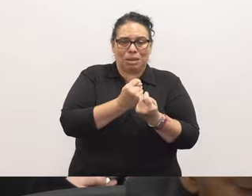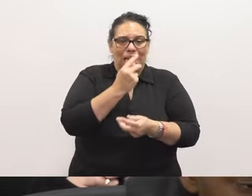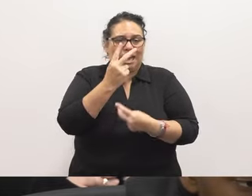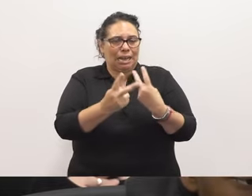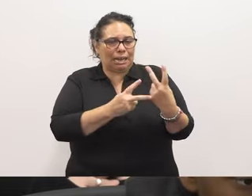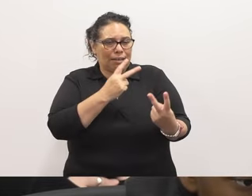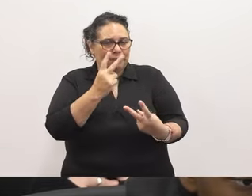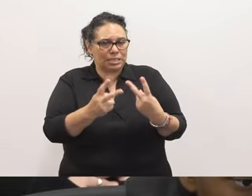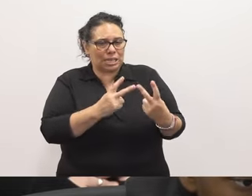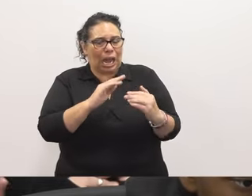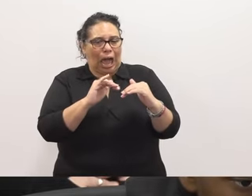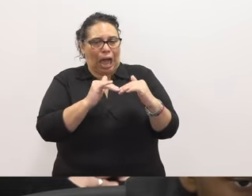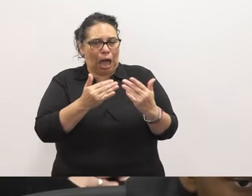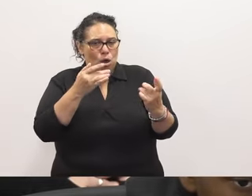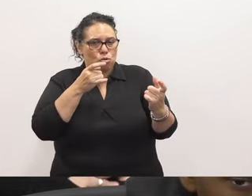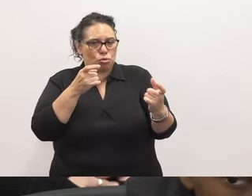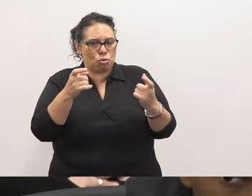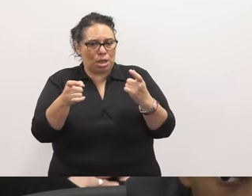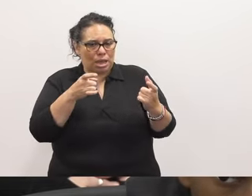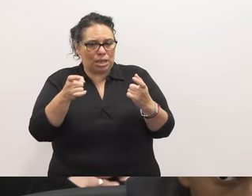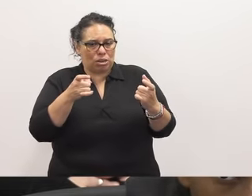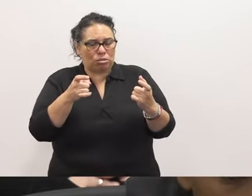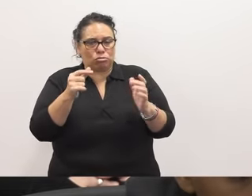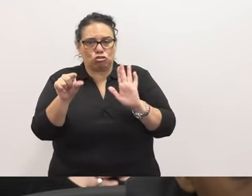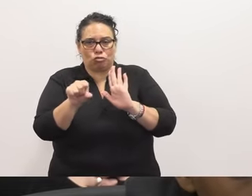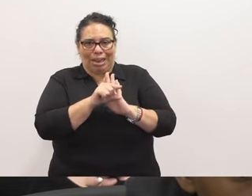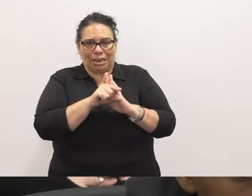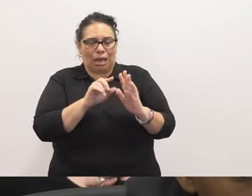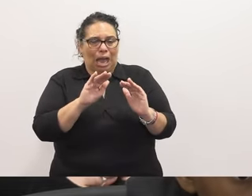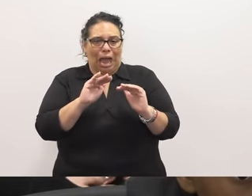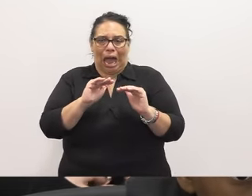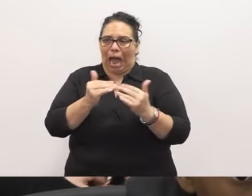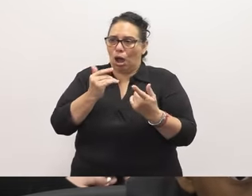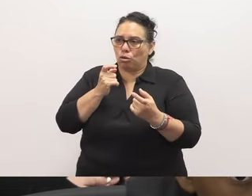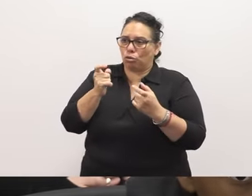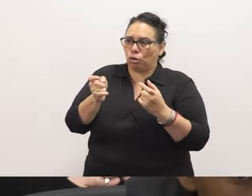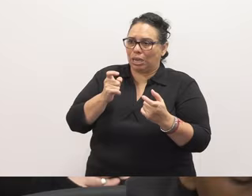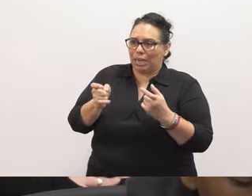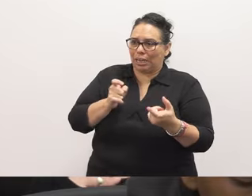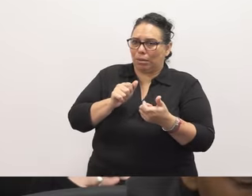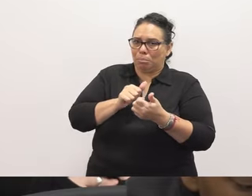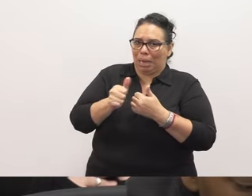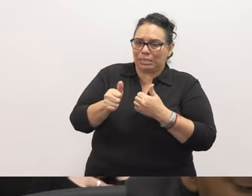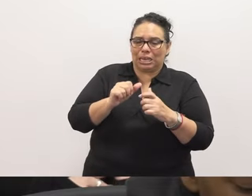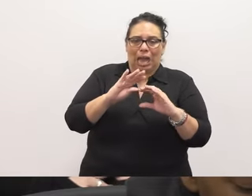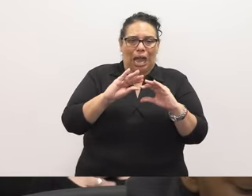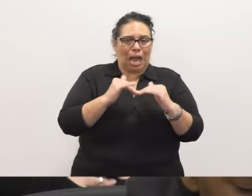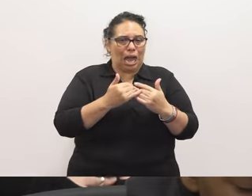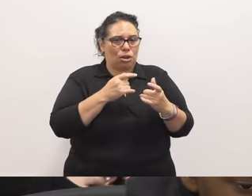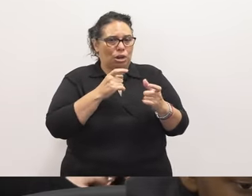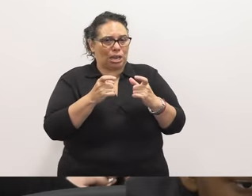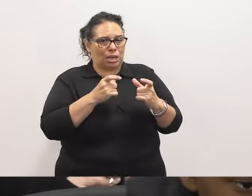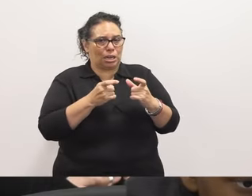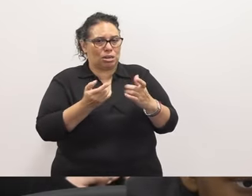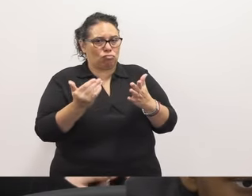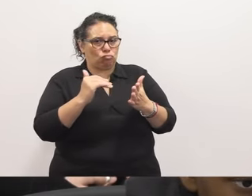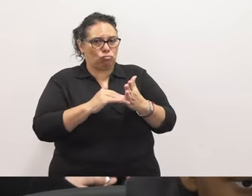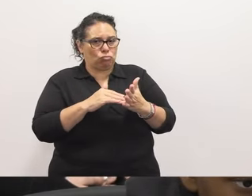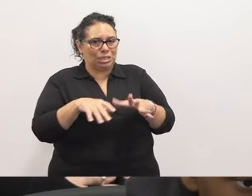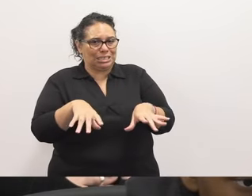about how do you handle grading, how do you handle passes, how do you handle retakes? And it got them on the same page early.